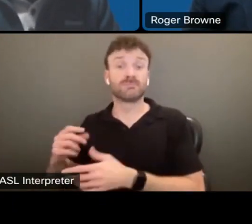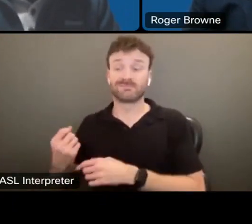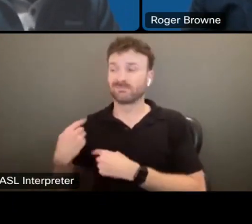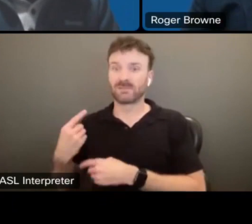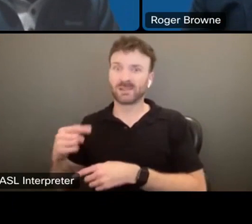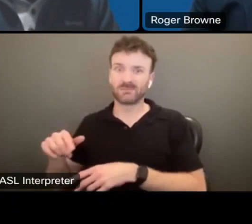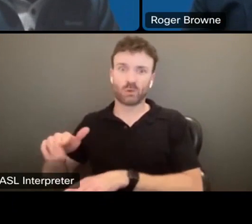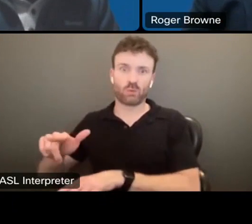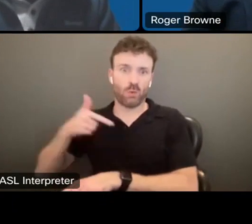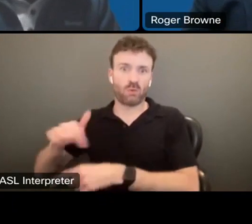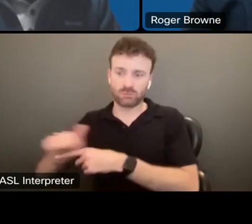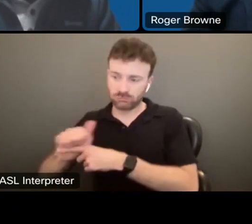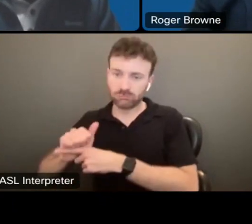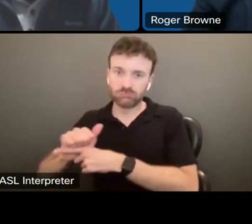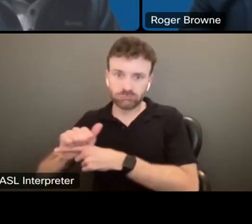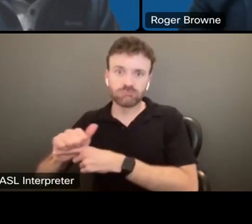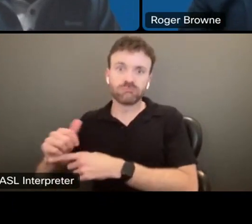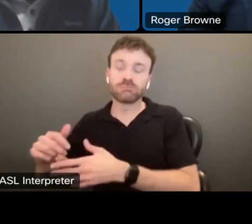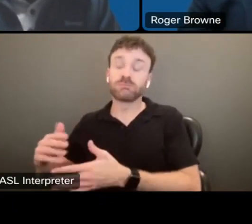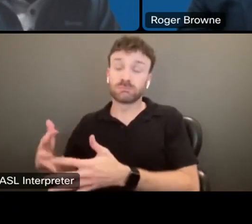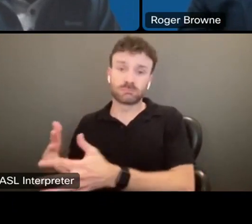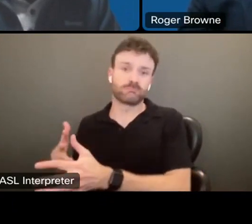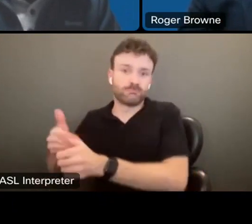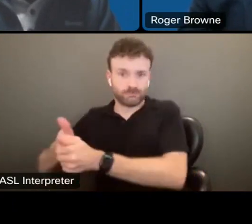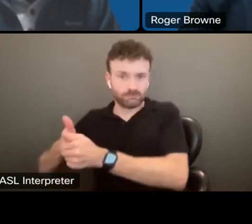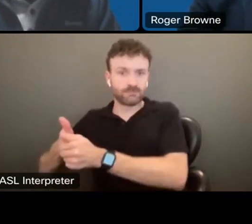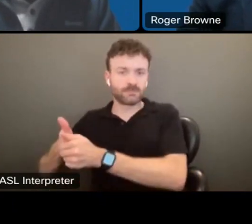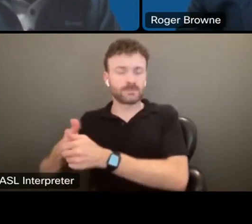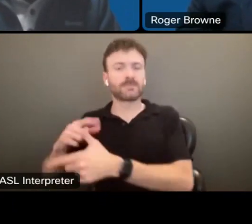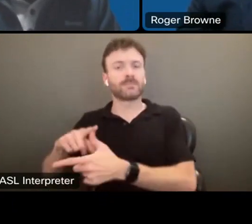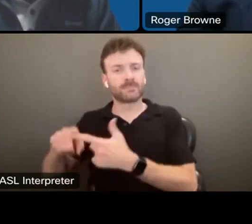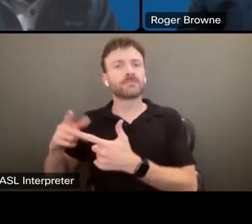process, an engagement process to getting them fully up to speed and fully engaged with